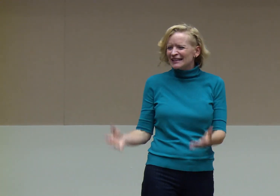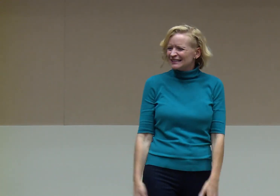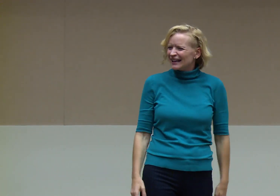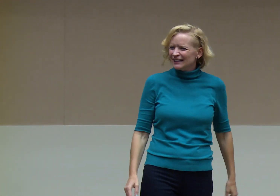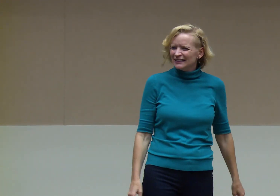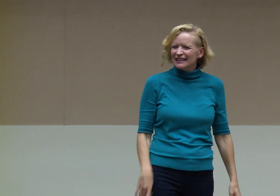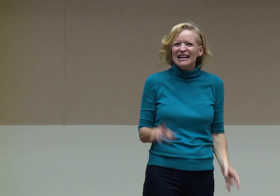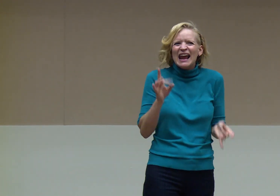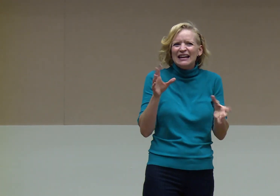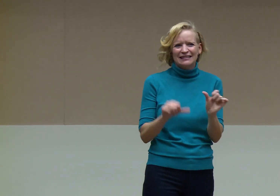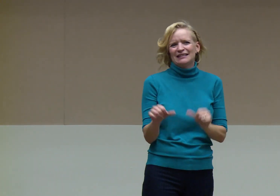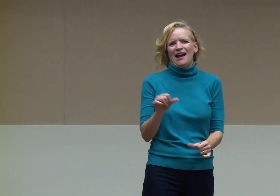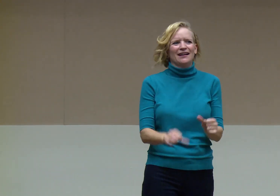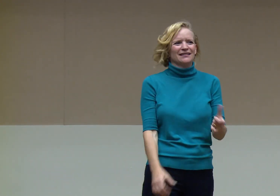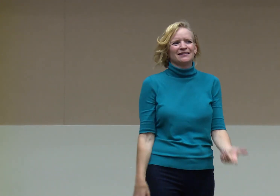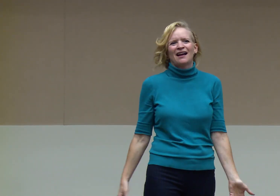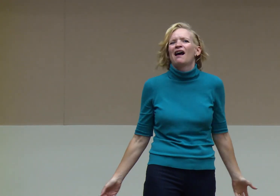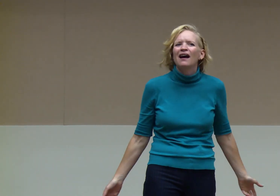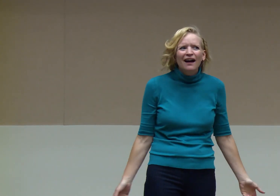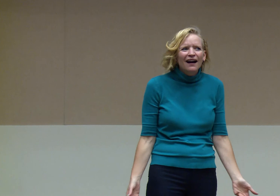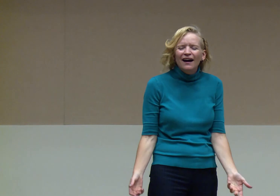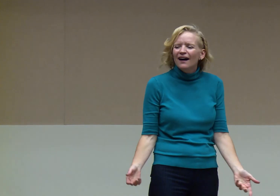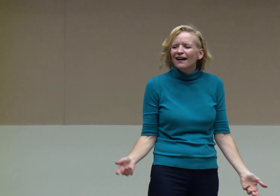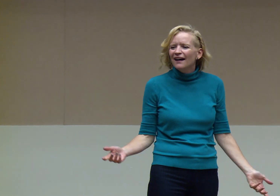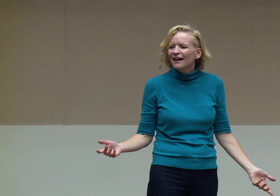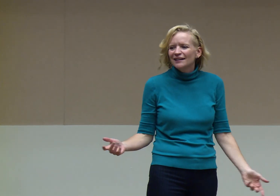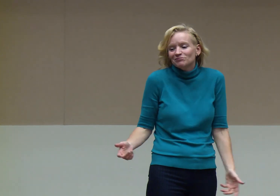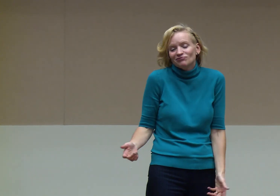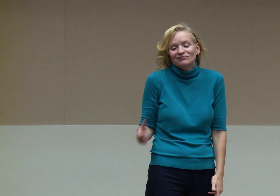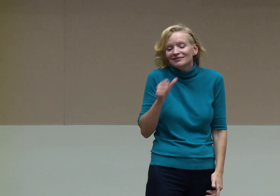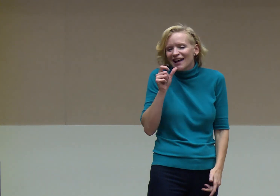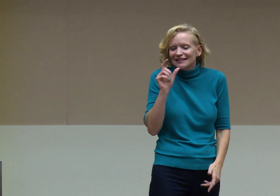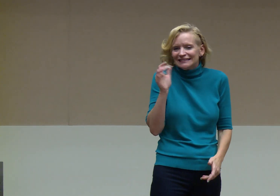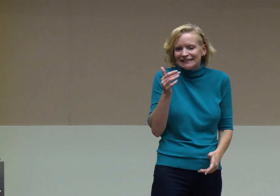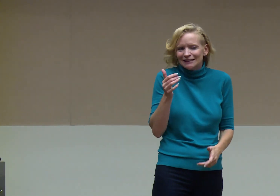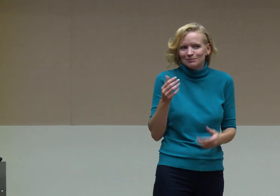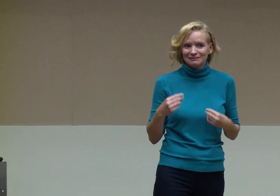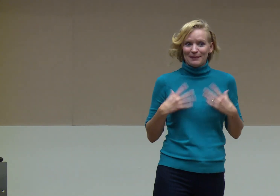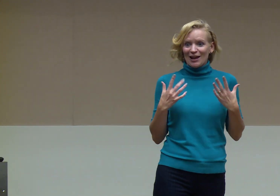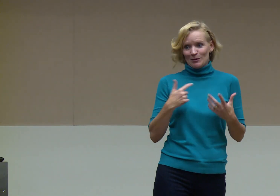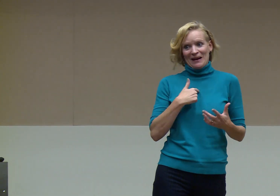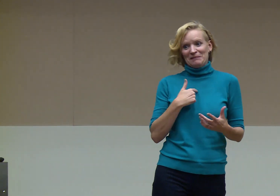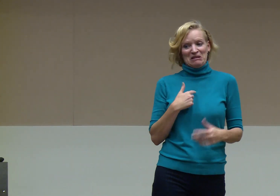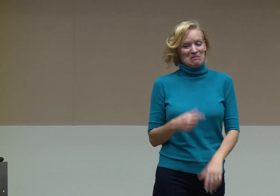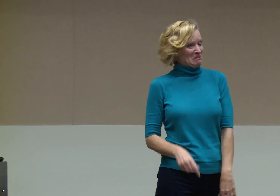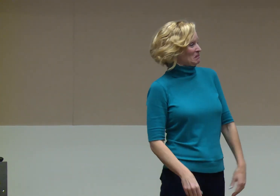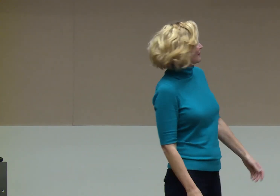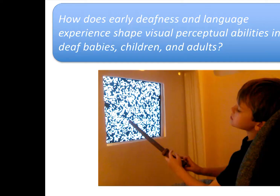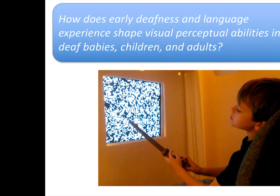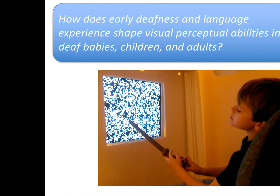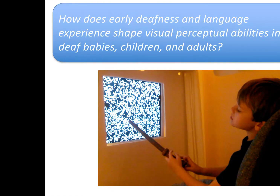He hates it. He does not care for science at all. I don't know, he's just not inspired by me, I don't know.